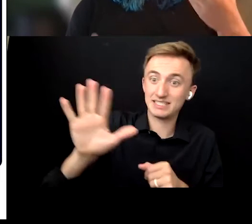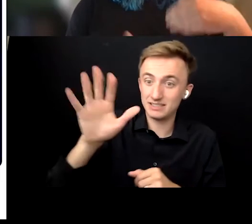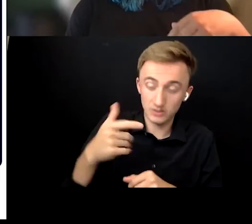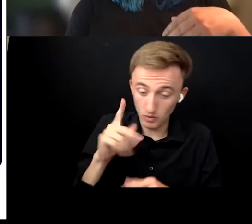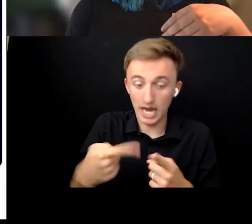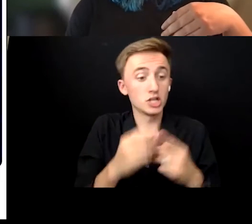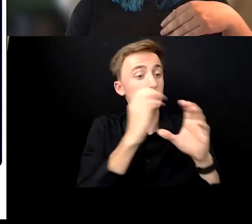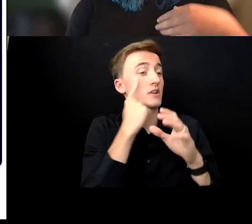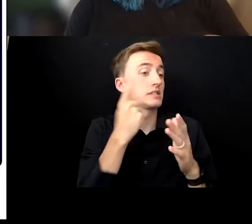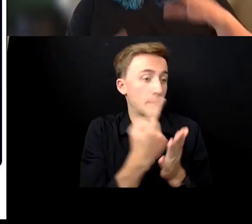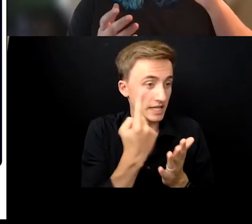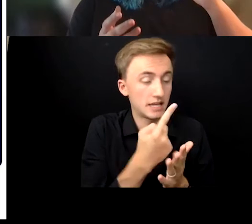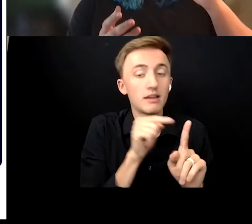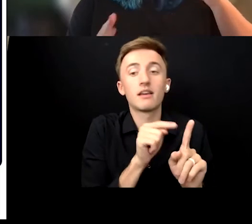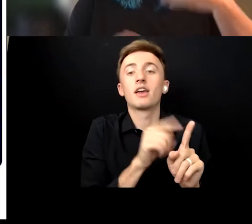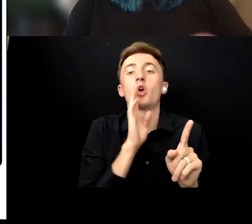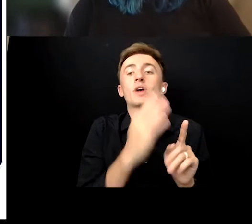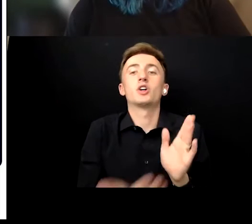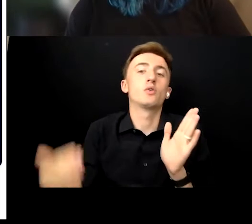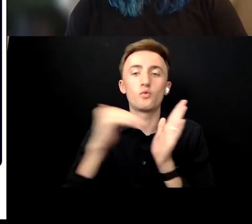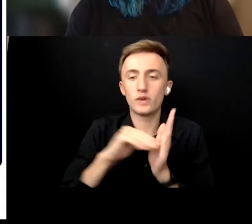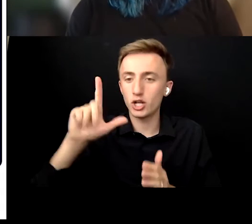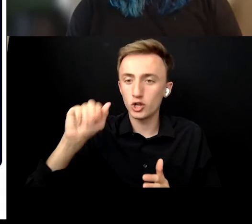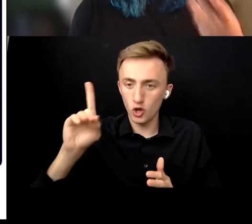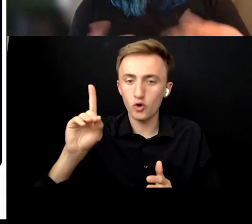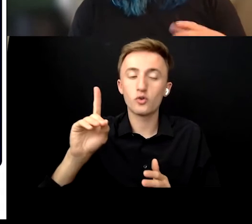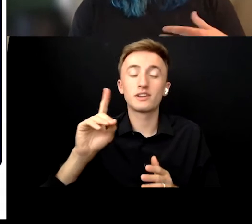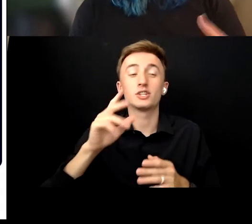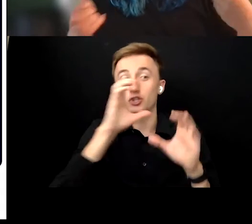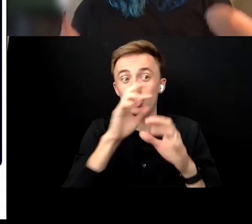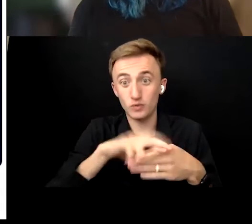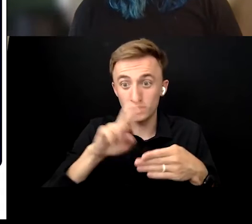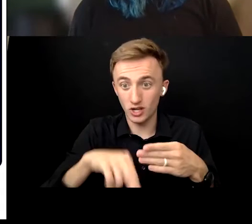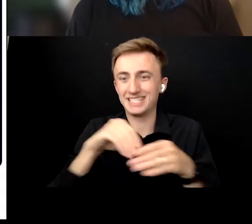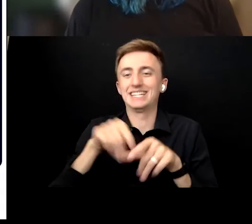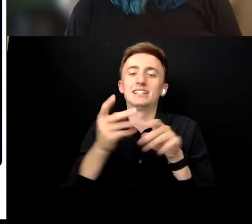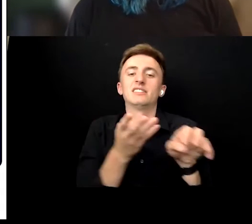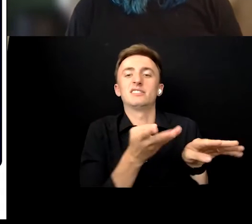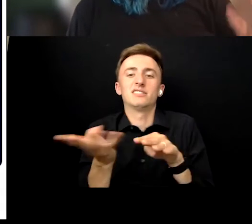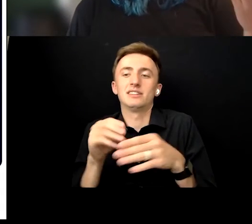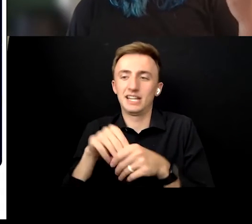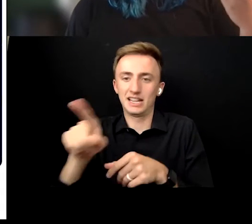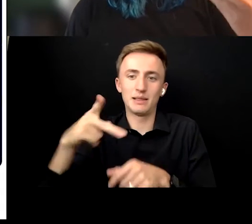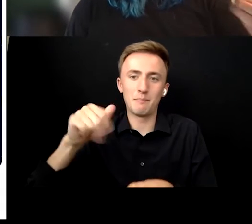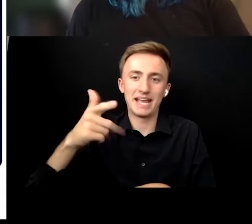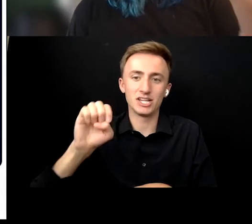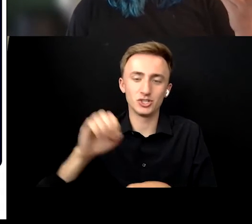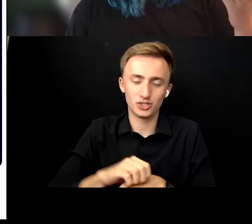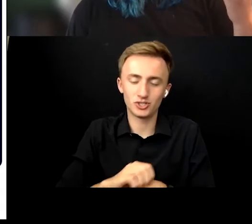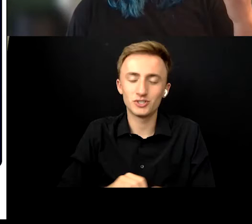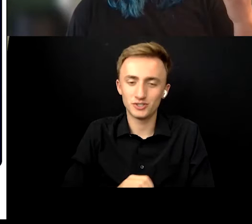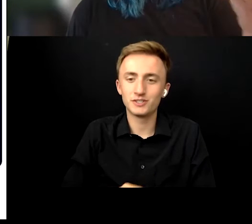it is reloading those search results into the current page, without a page refresh. That search